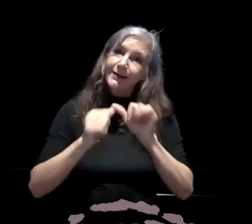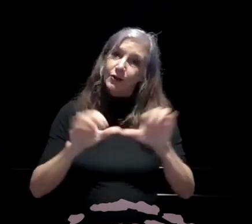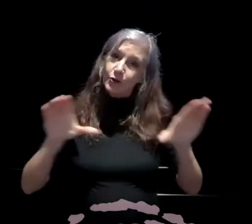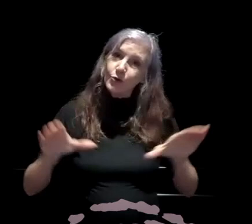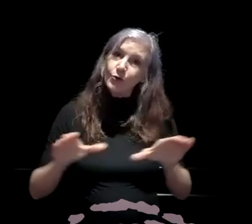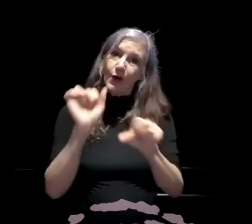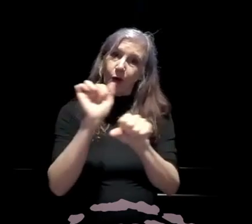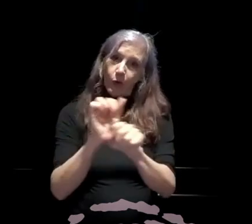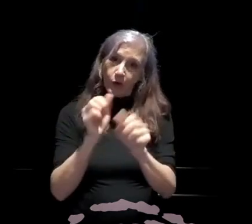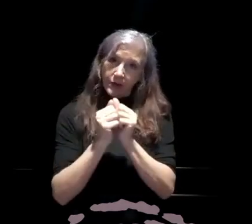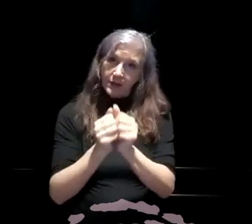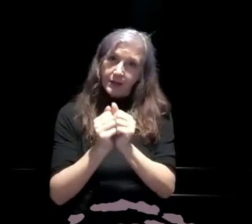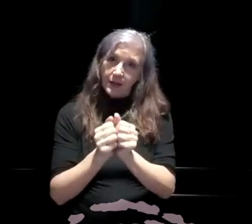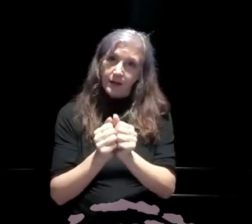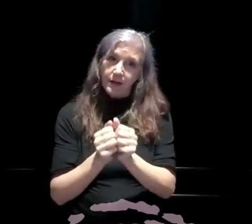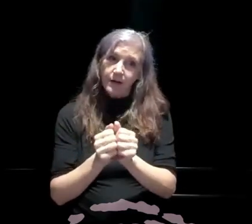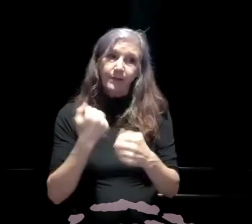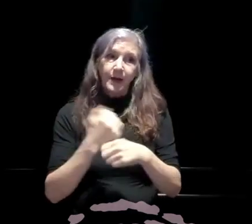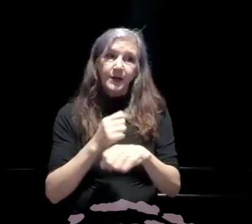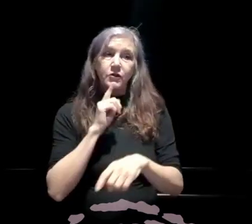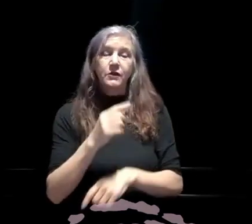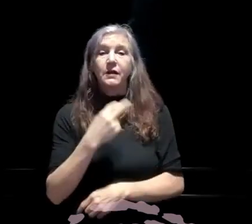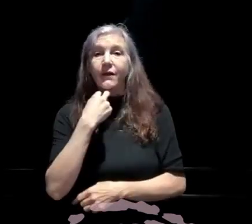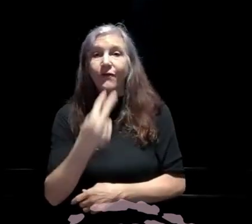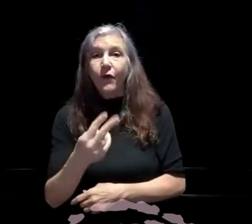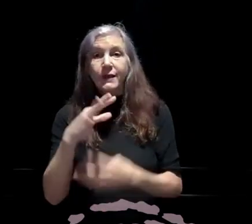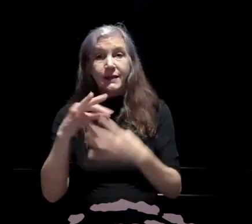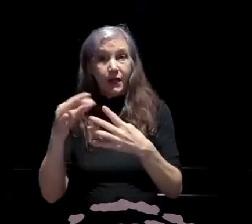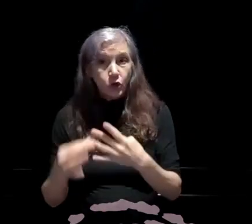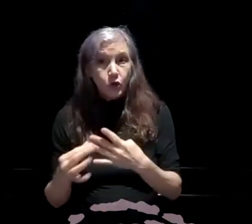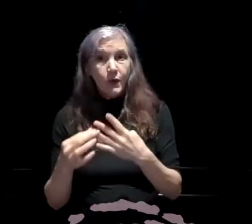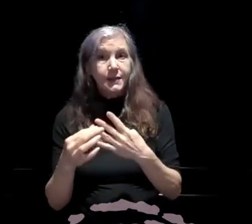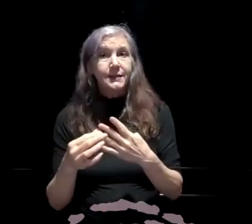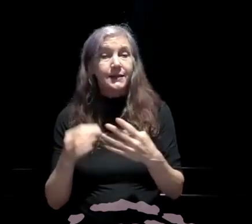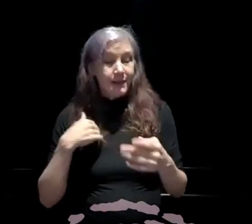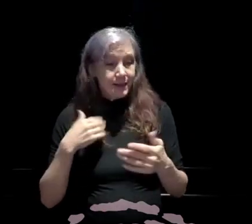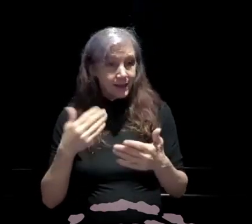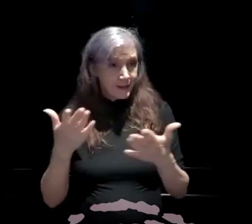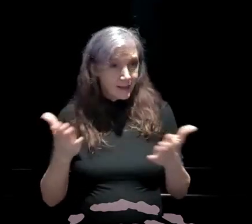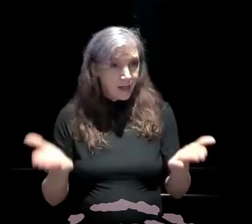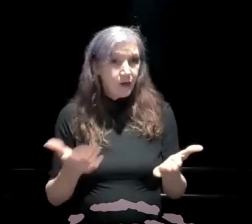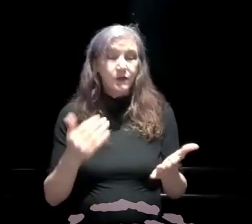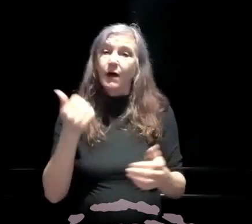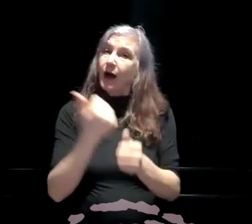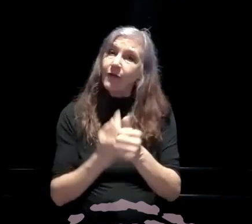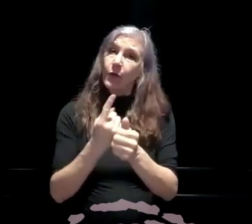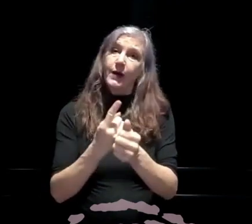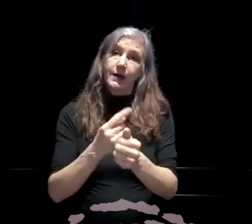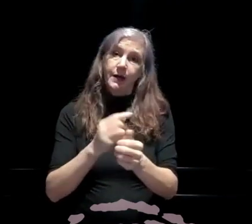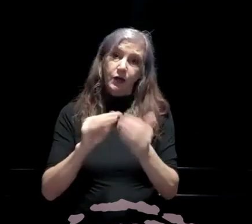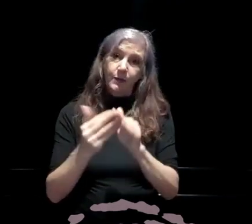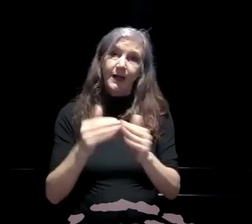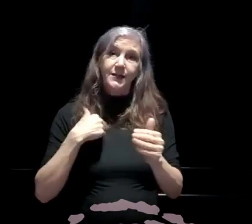Stepping forward and making sure that voice and choice is something everybody in our communities has the right to do.